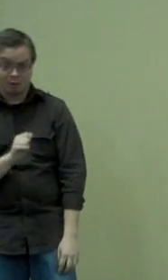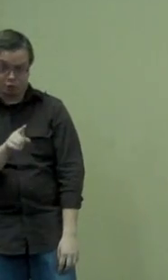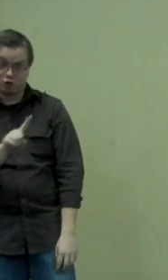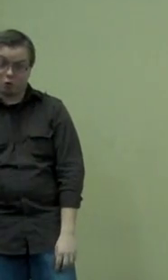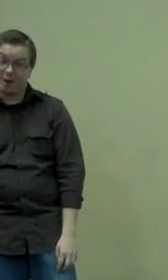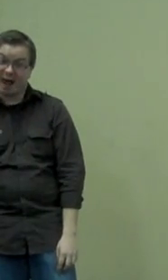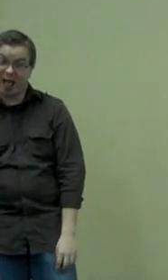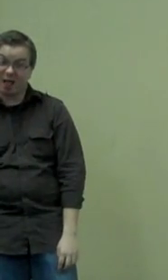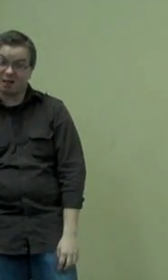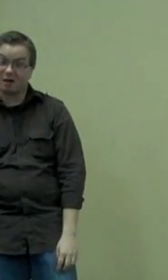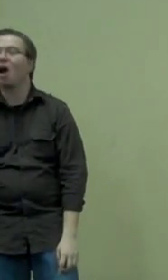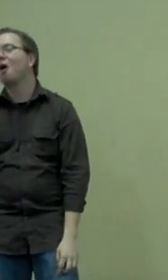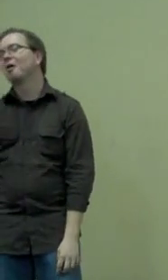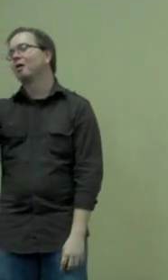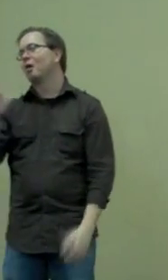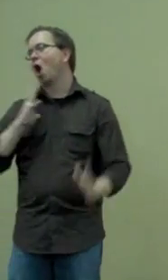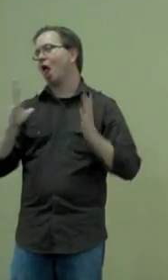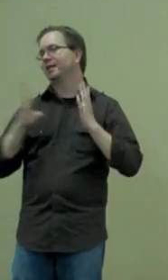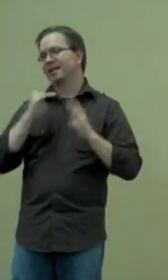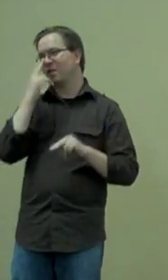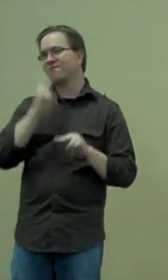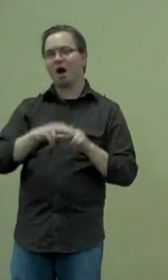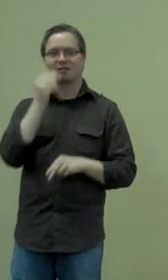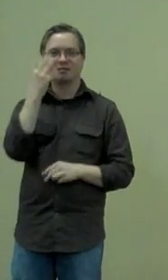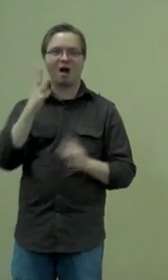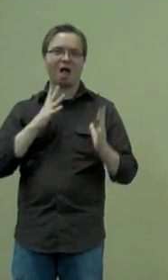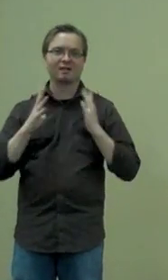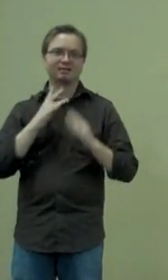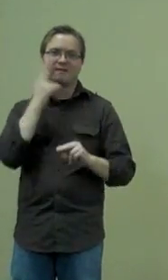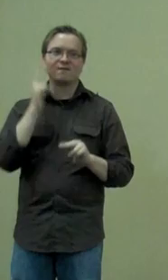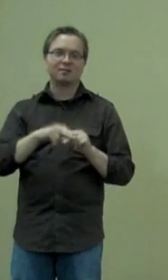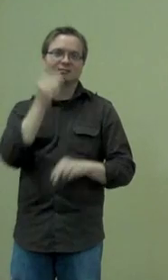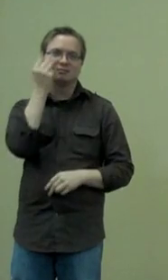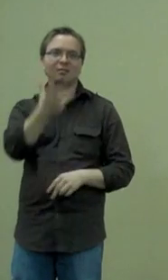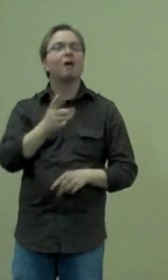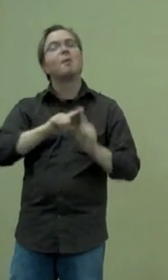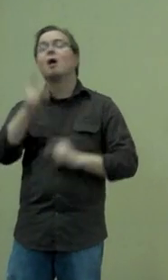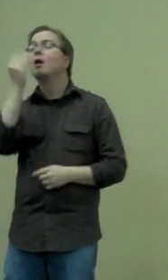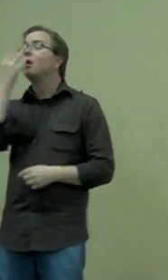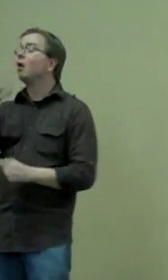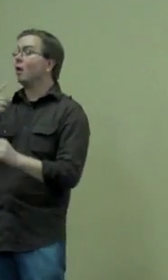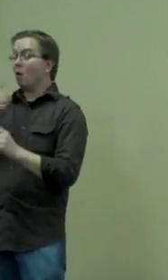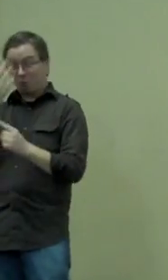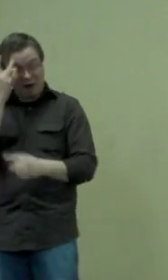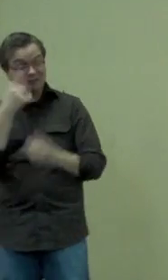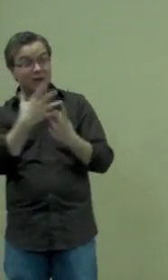So, I laid my hands on him and I prayed the best prayer I could think of which went